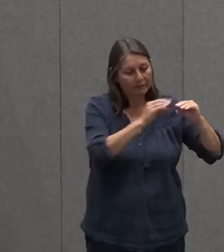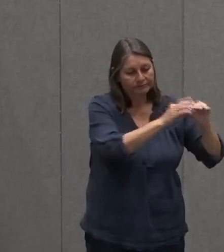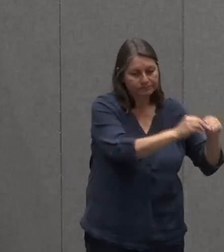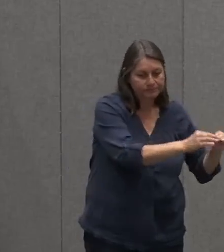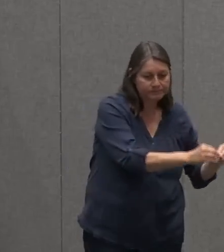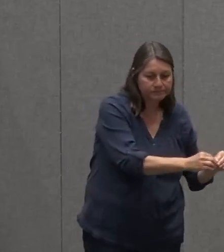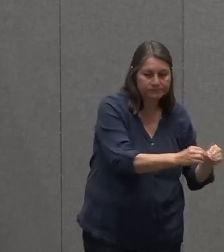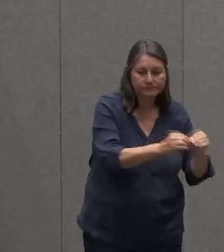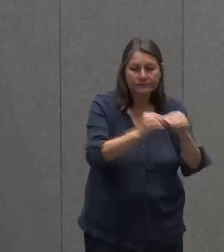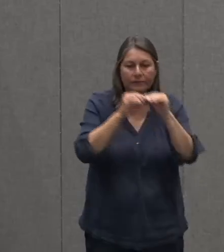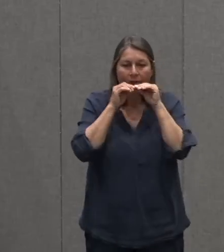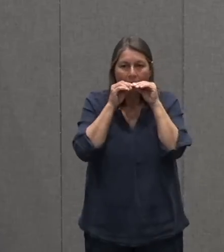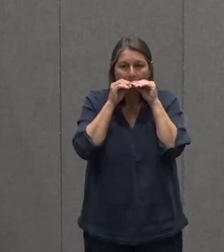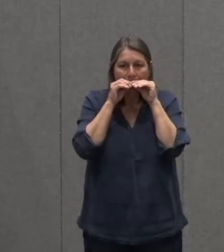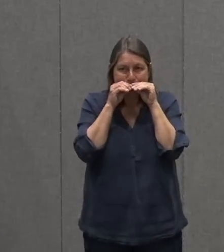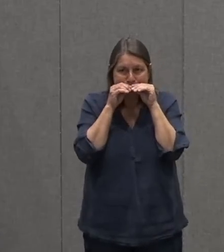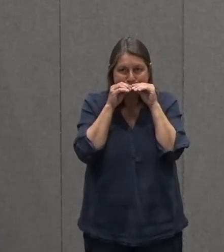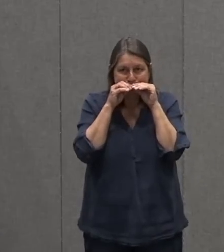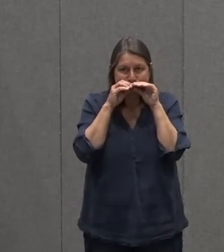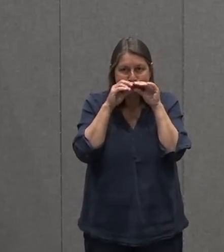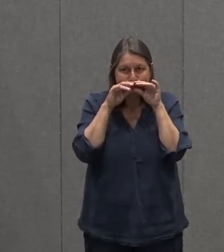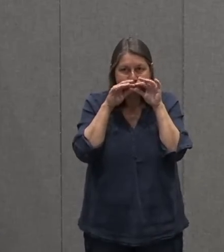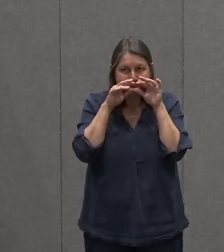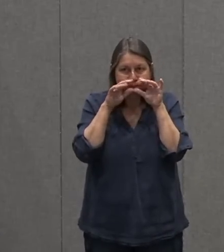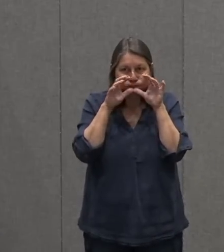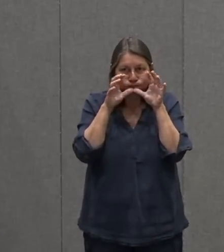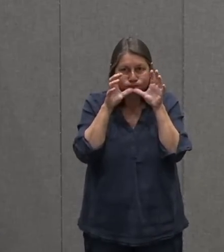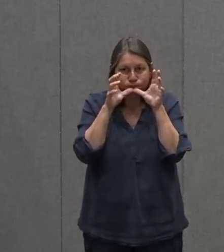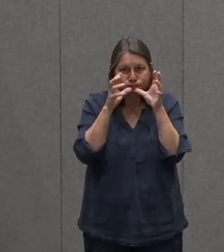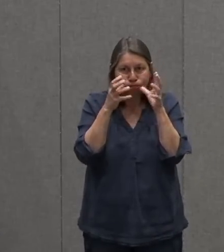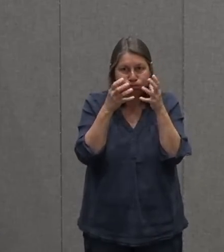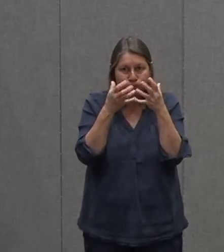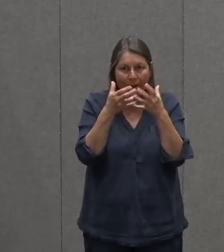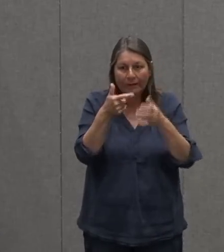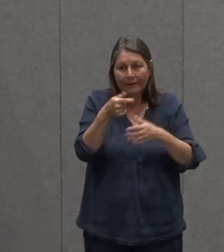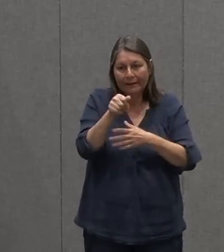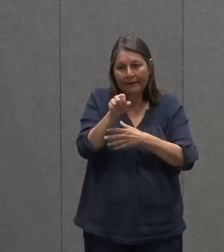and I filled it with gas particles. This part here is supposed to represent